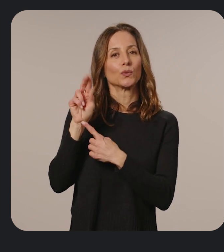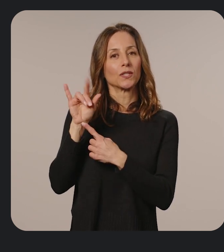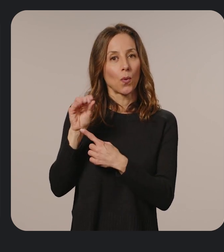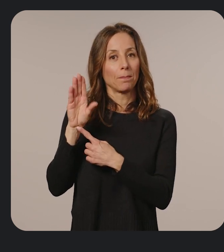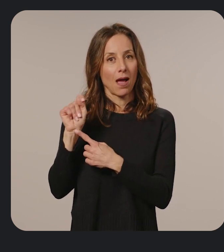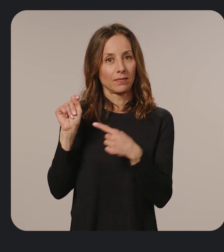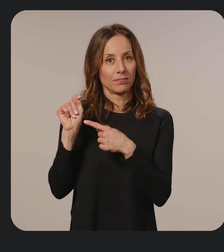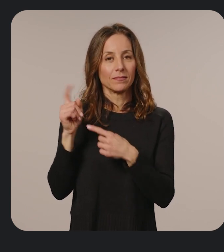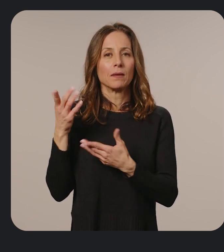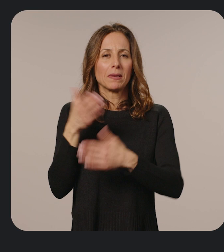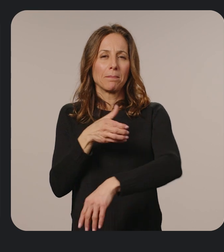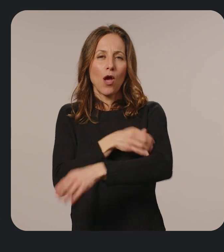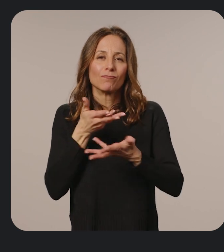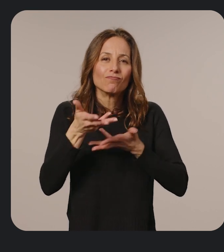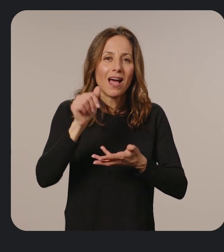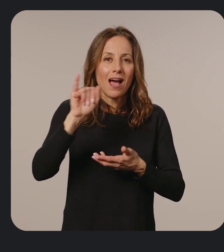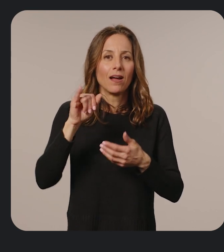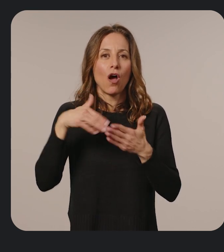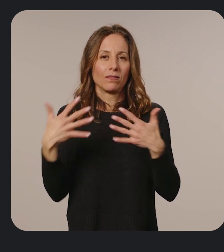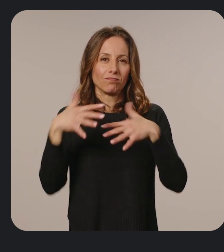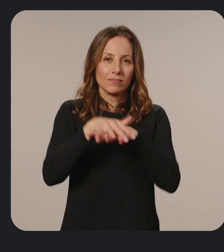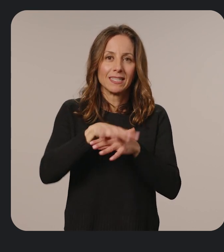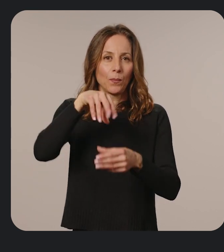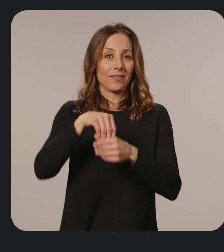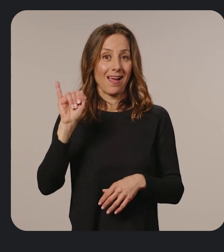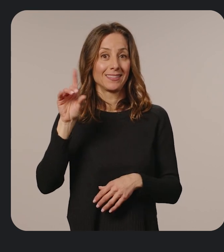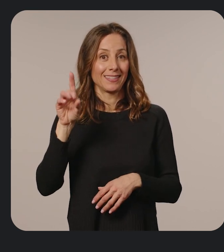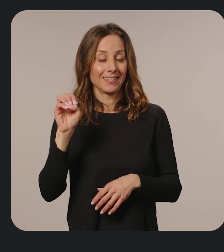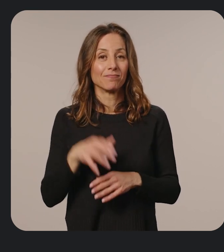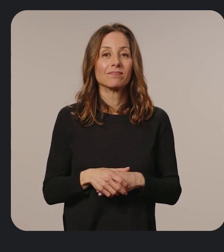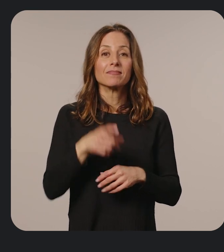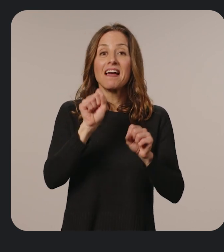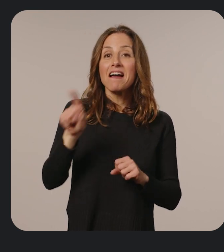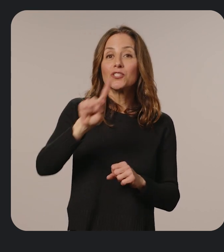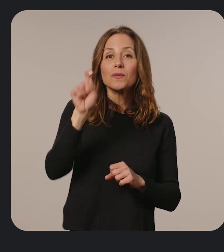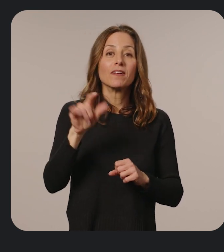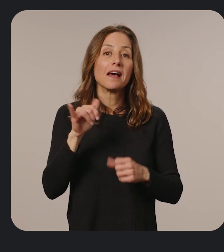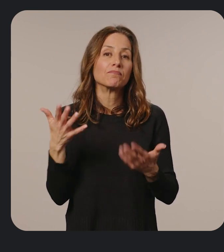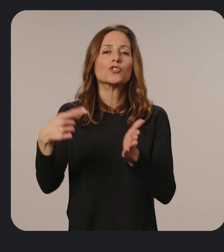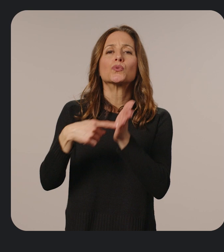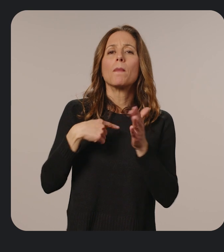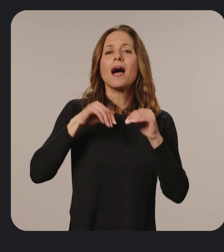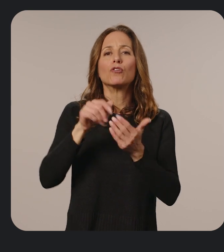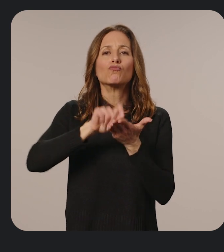Studio Bot brings the power of conversational AI, all integrated within the IDE. So you can ask it questions like, show me